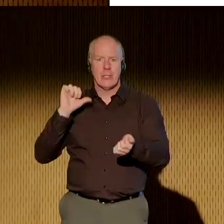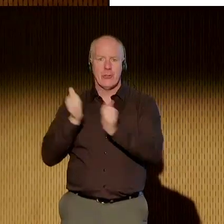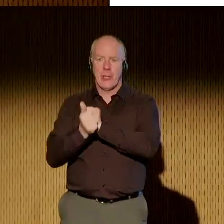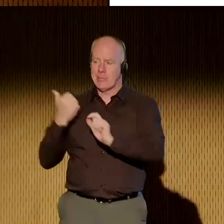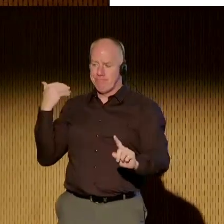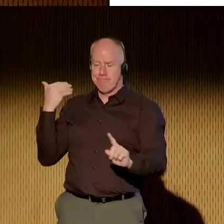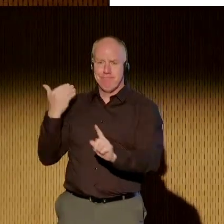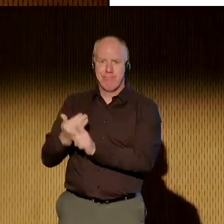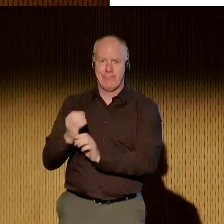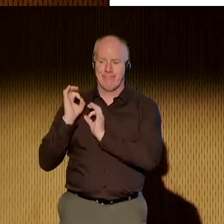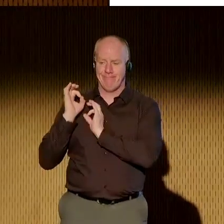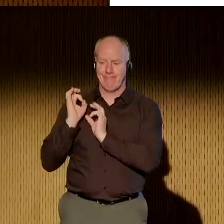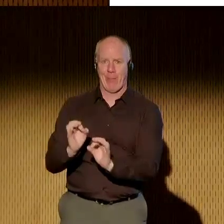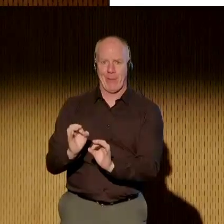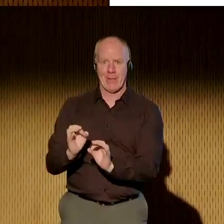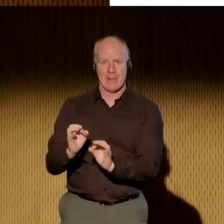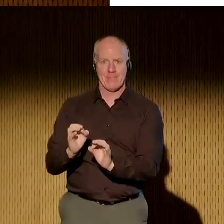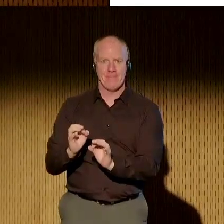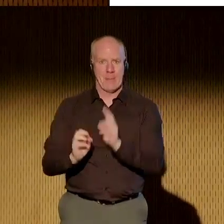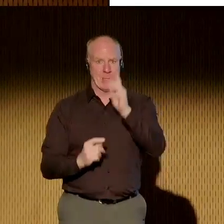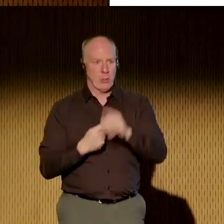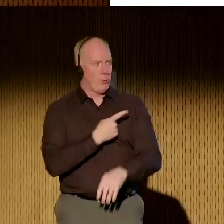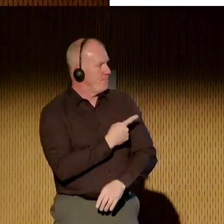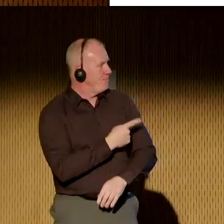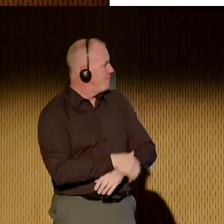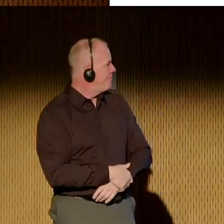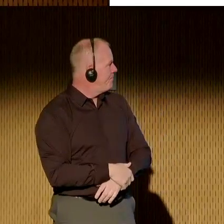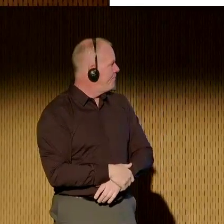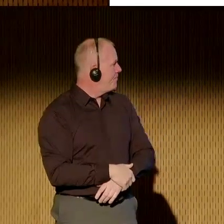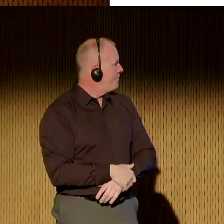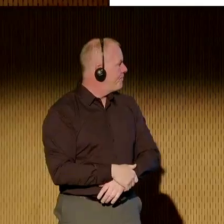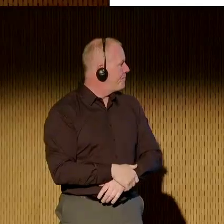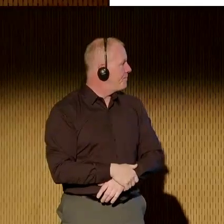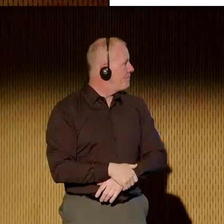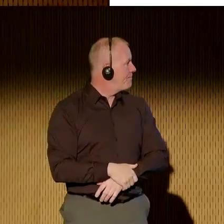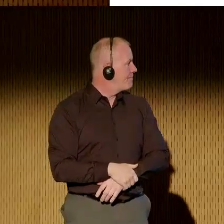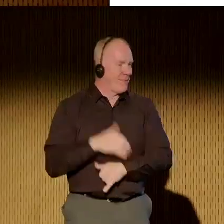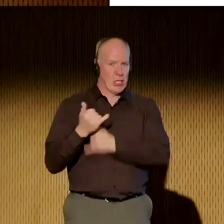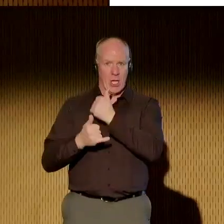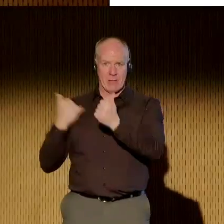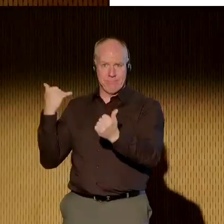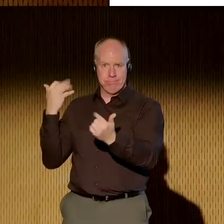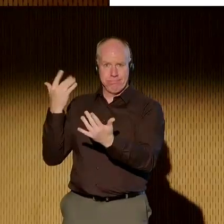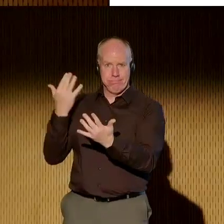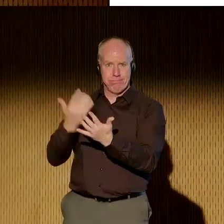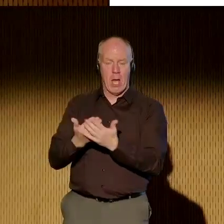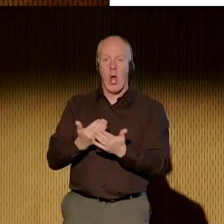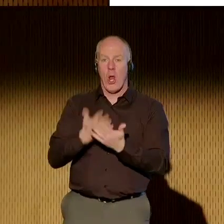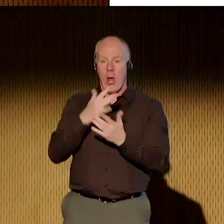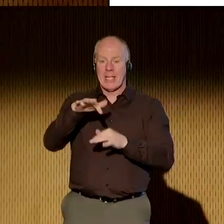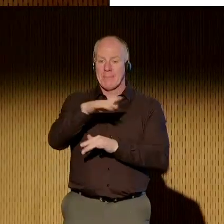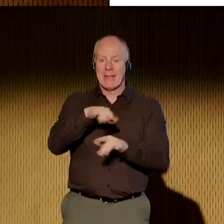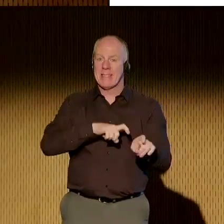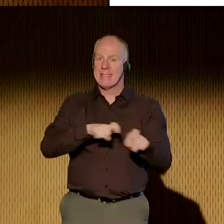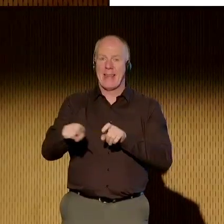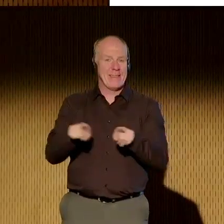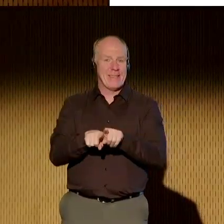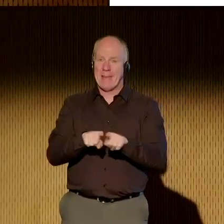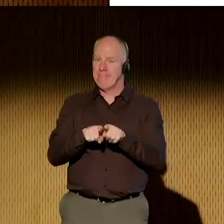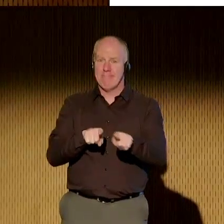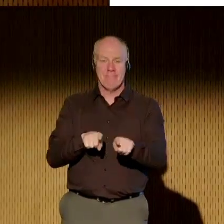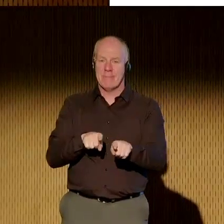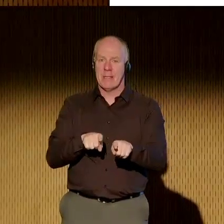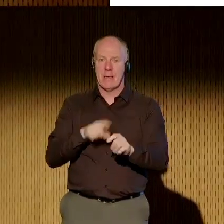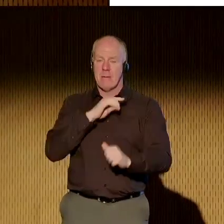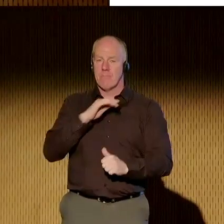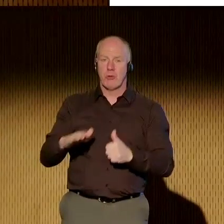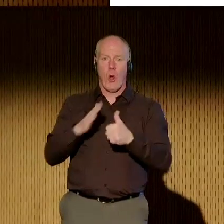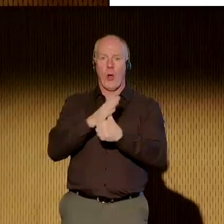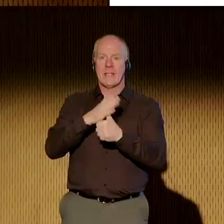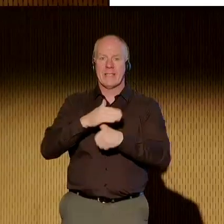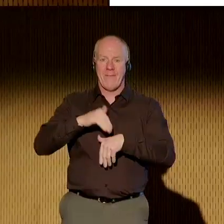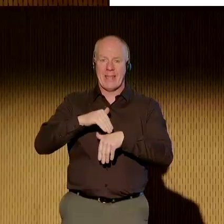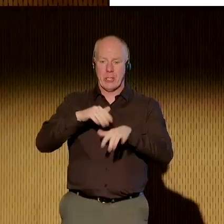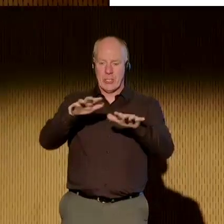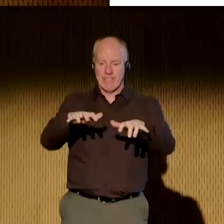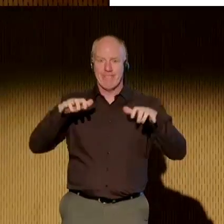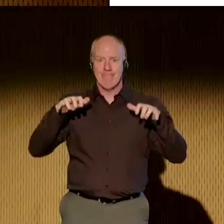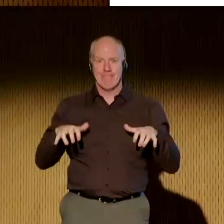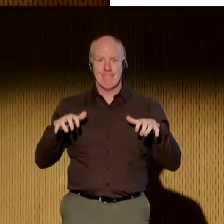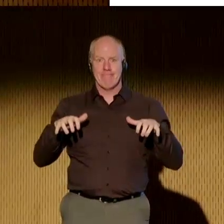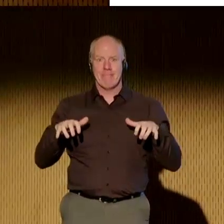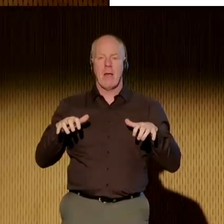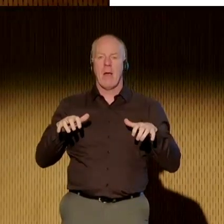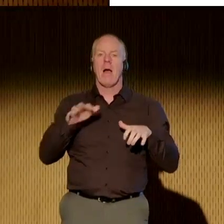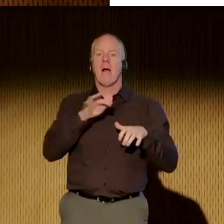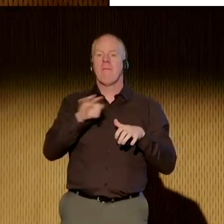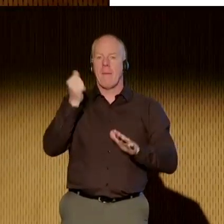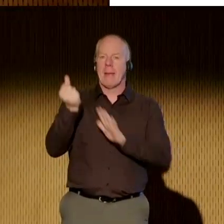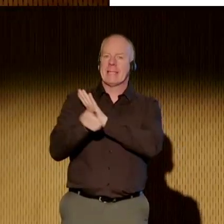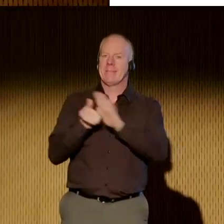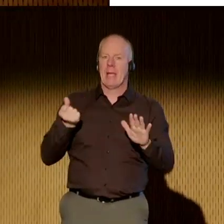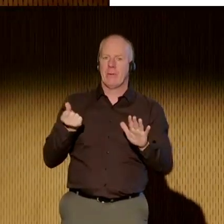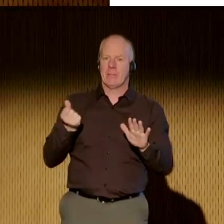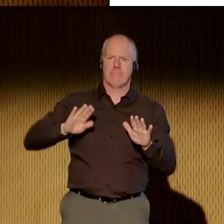past years. So in this picture learning spaces still prioritise efficiency over experience.